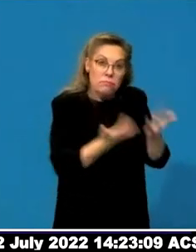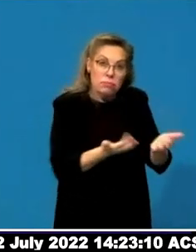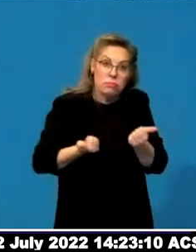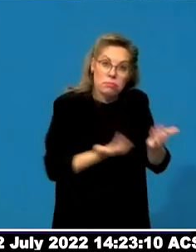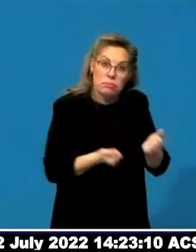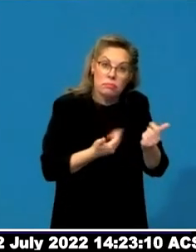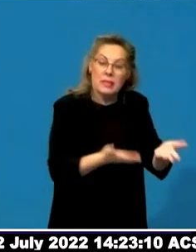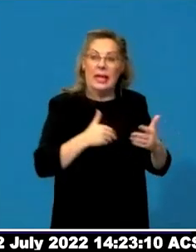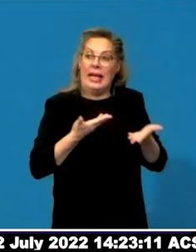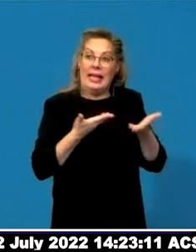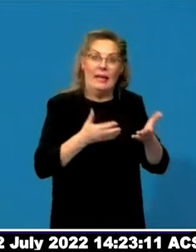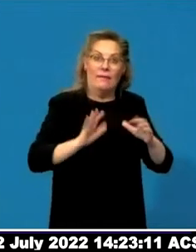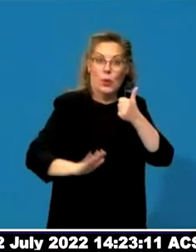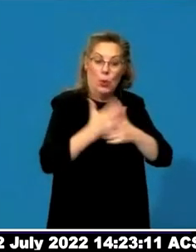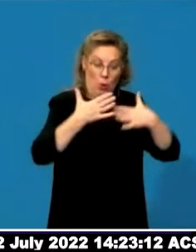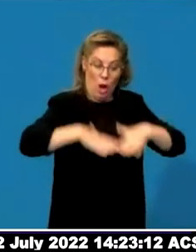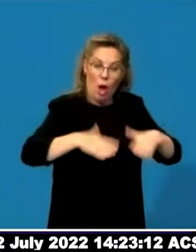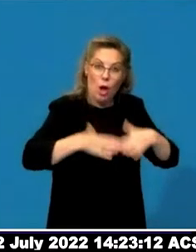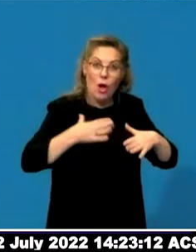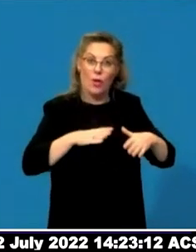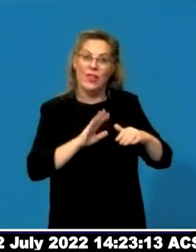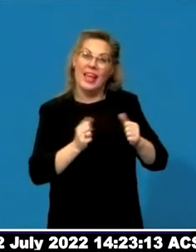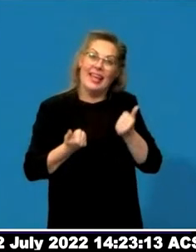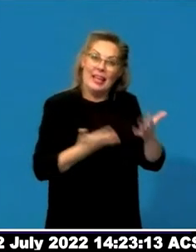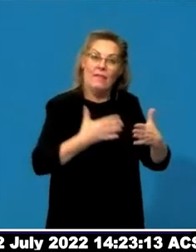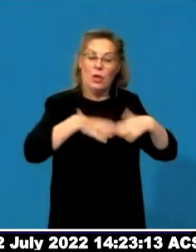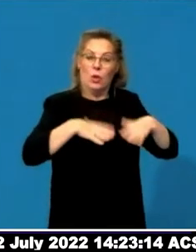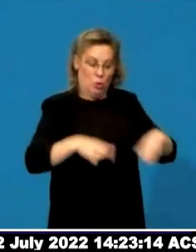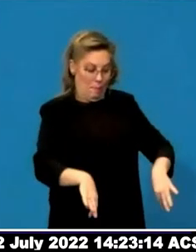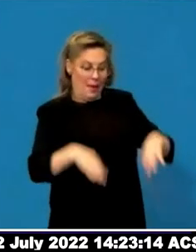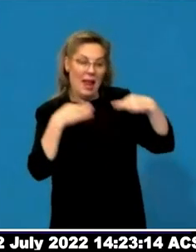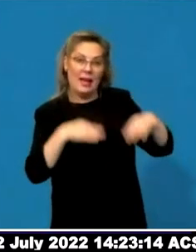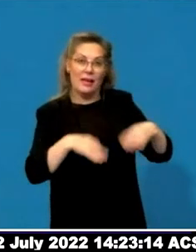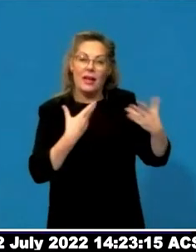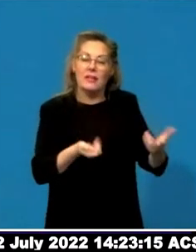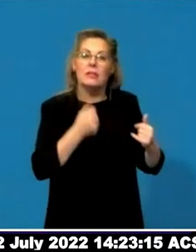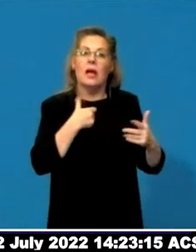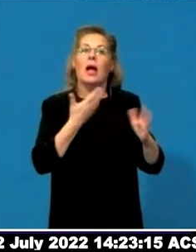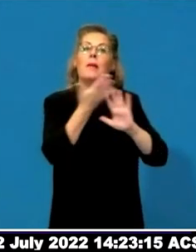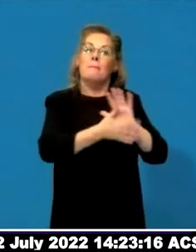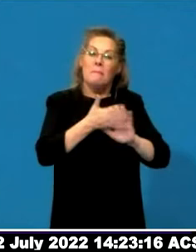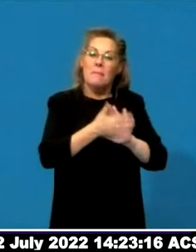These are the things that people ask for all the time, and these practical things can make the difference